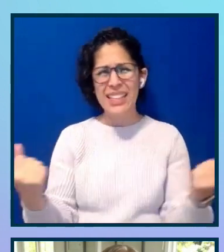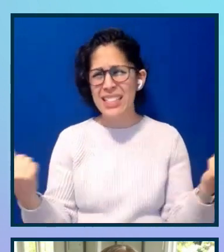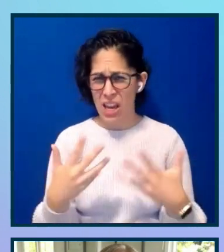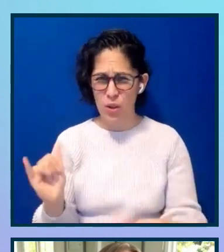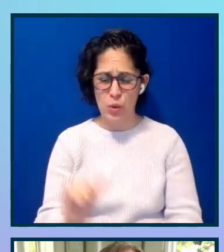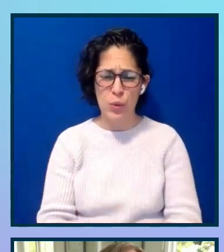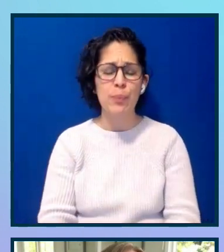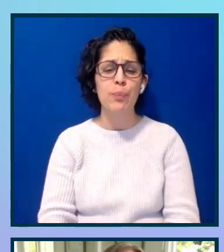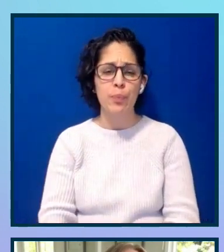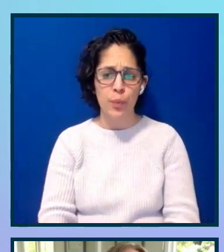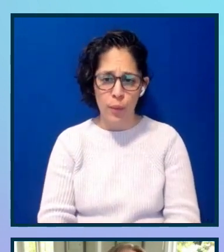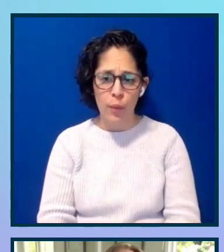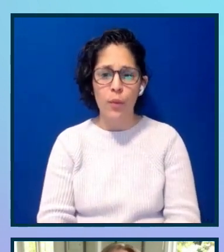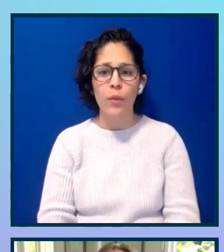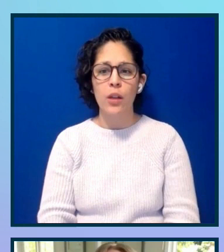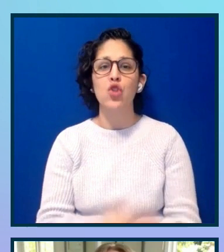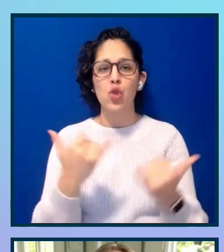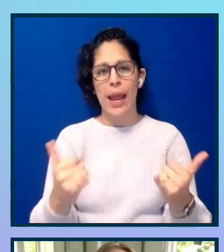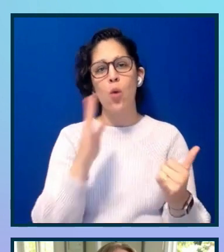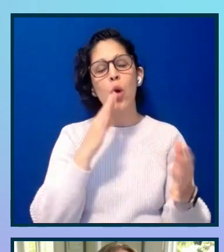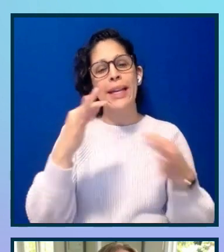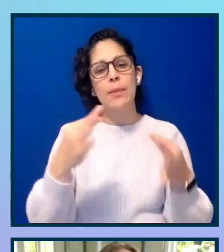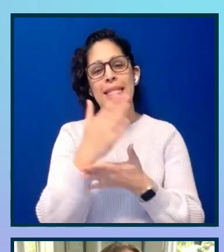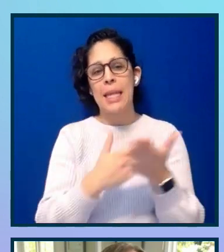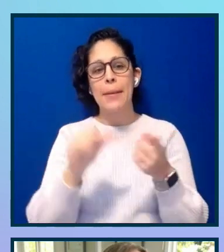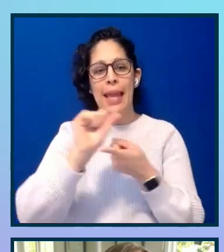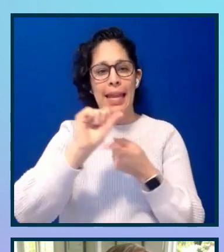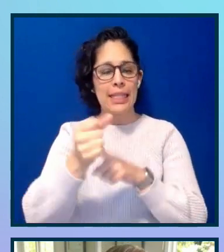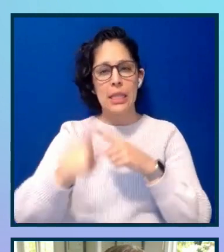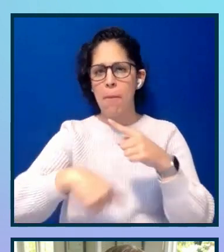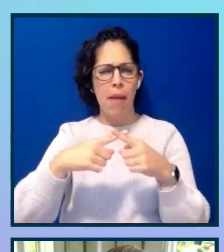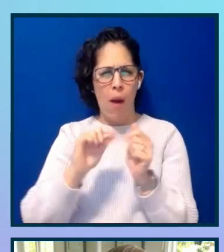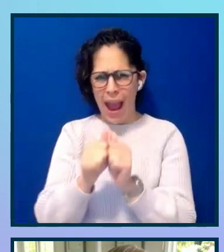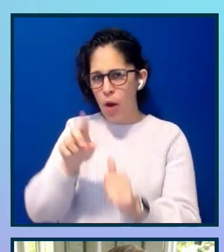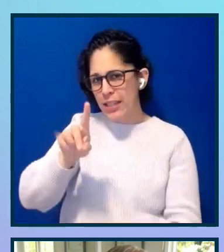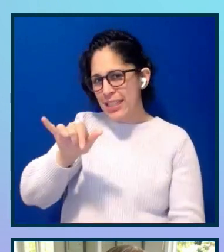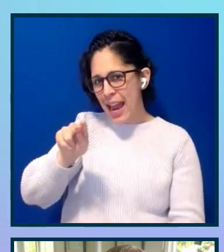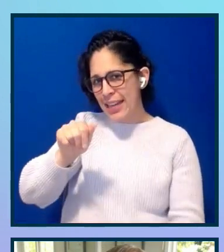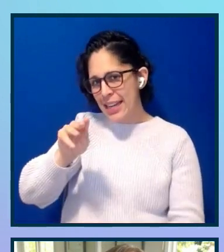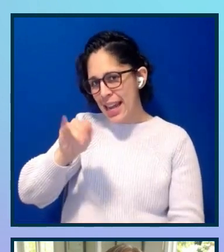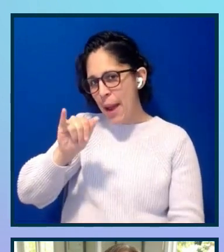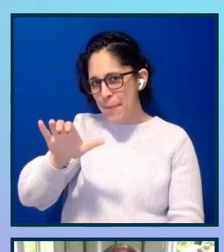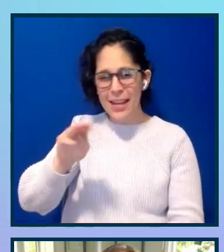All right, so let's walk through some use cases on how dynamic media can push us along